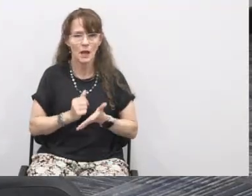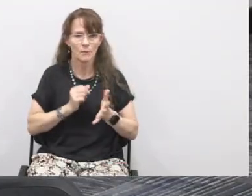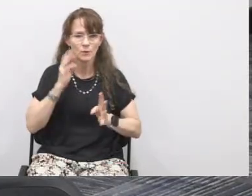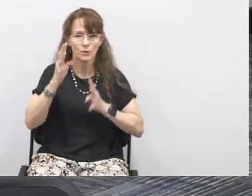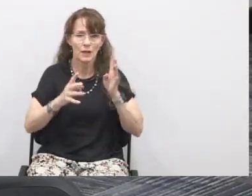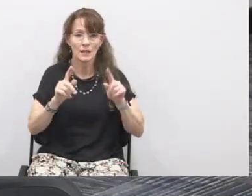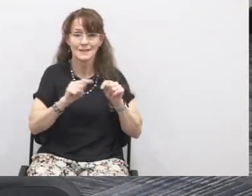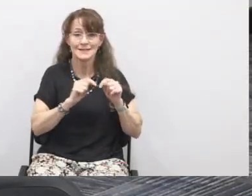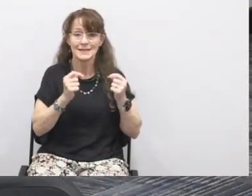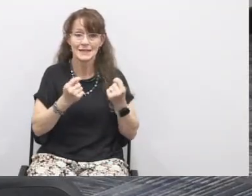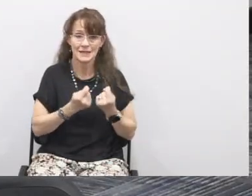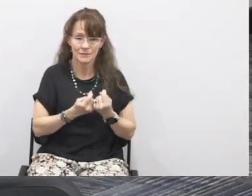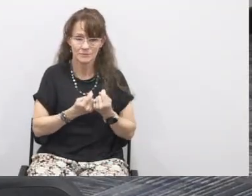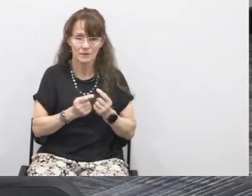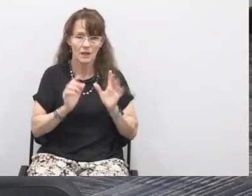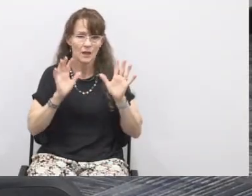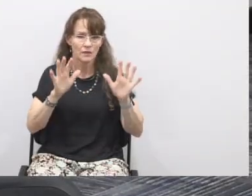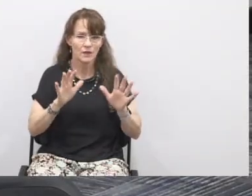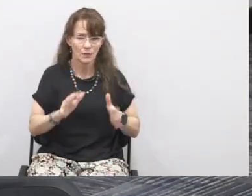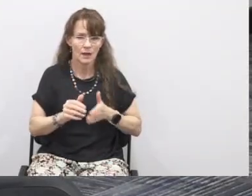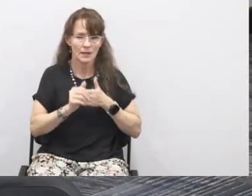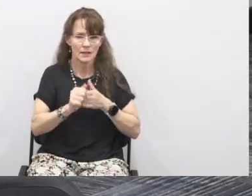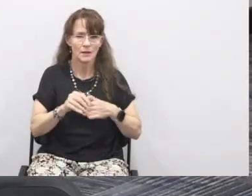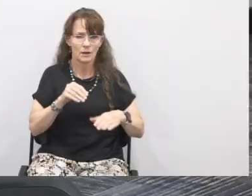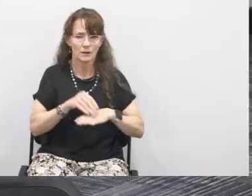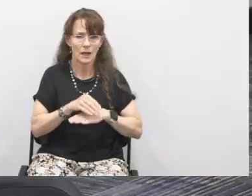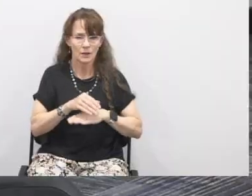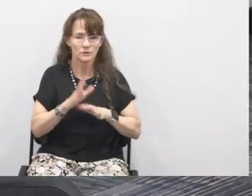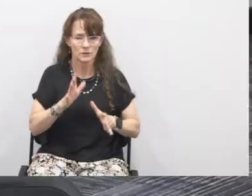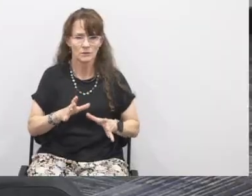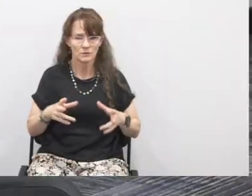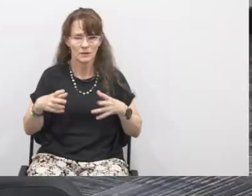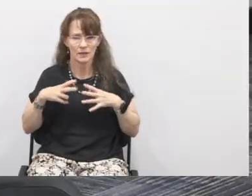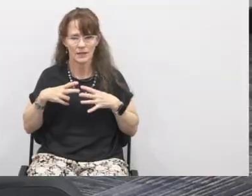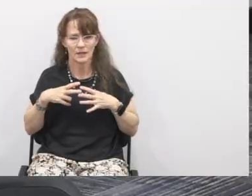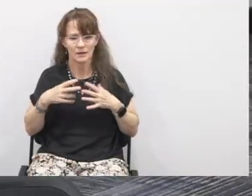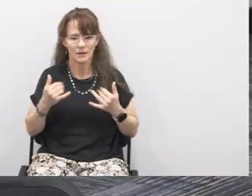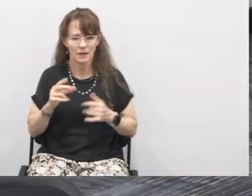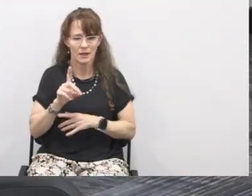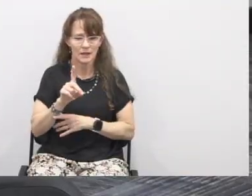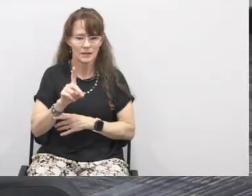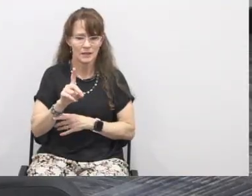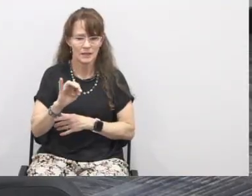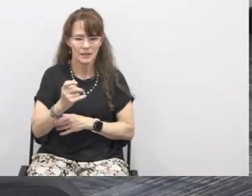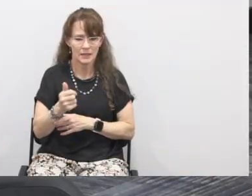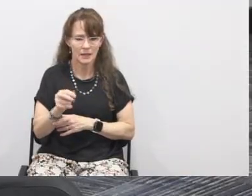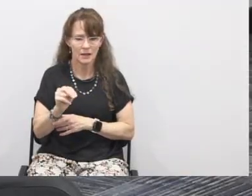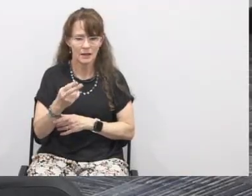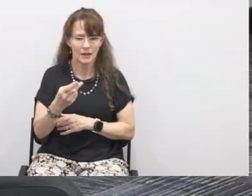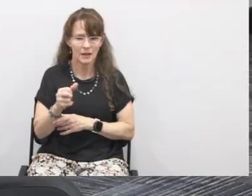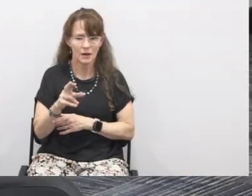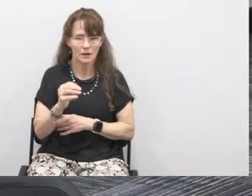So under the great leadership of our counselor who is actually on leave right now, Ms. Diana Hernandez, she is over our Wolf Support team.